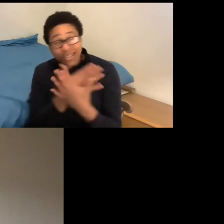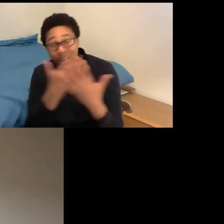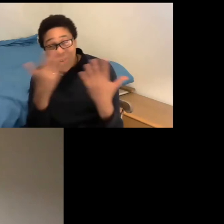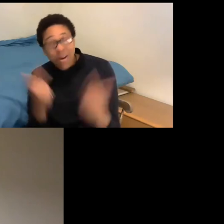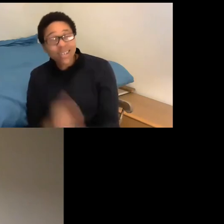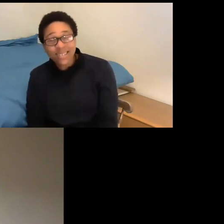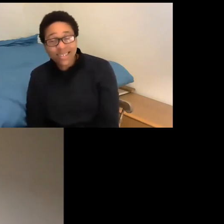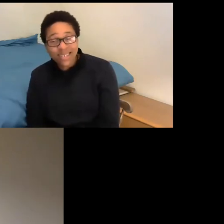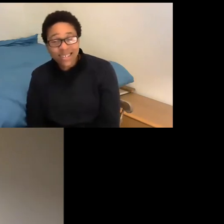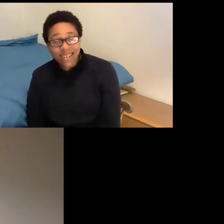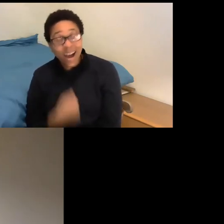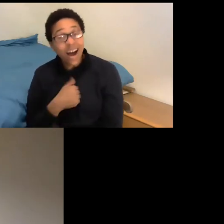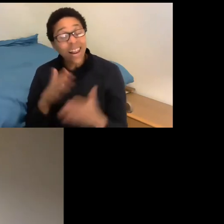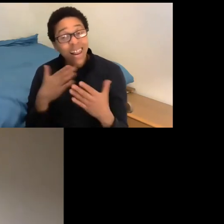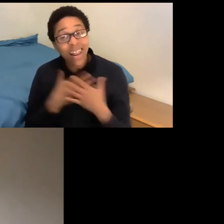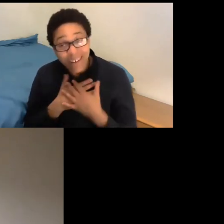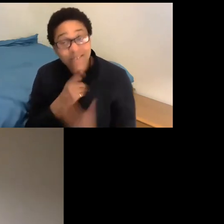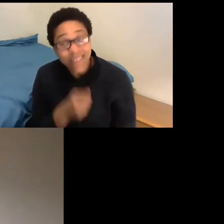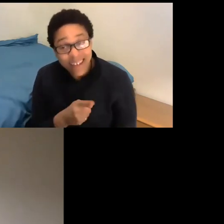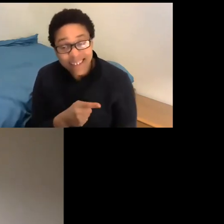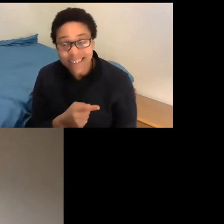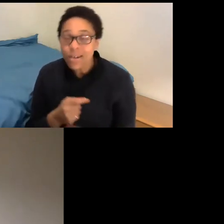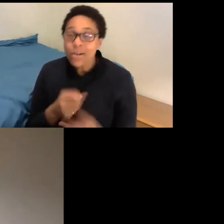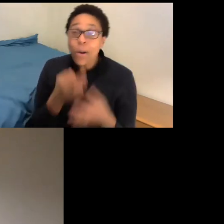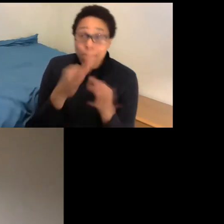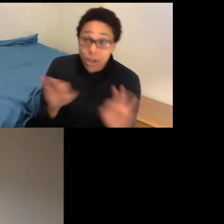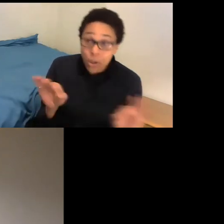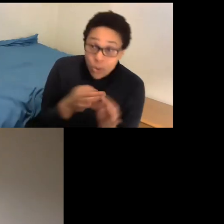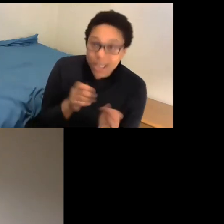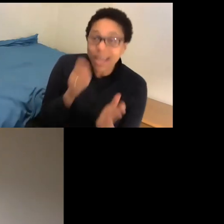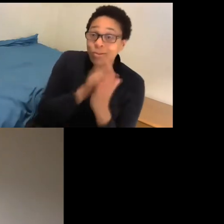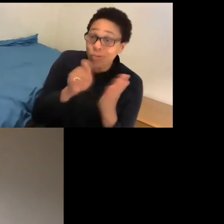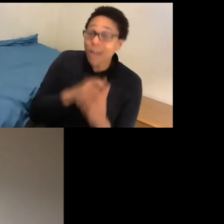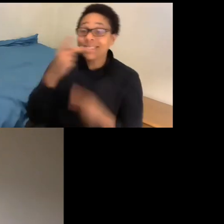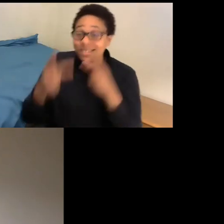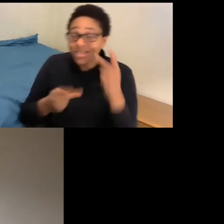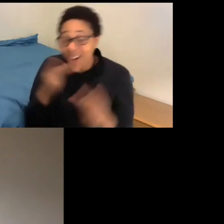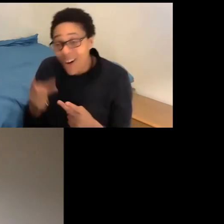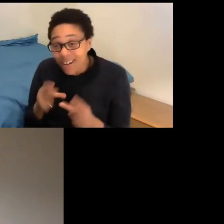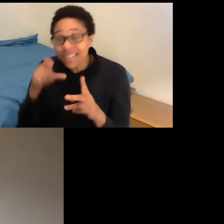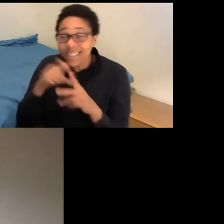loving this deep dive into all your different lives. Okay. 'Do